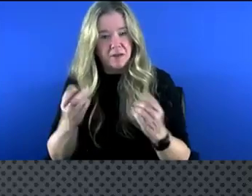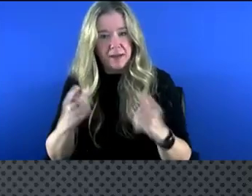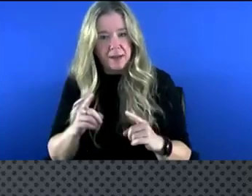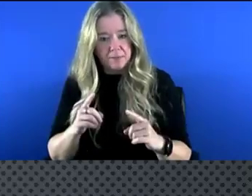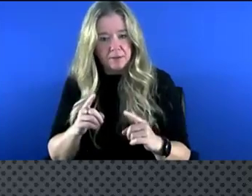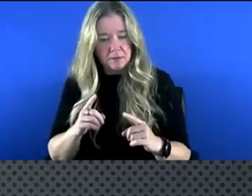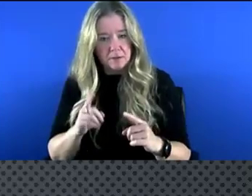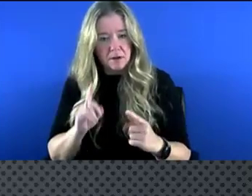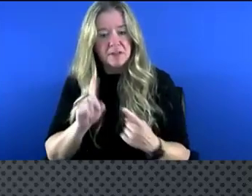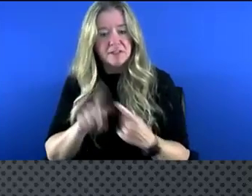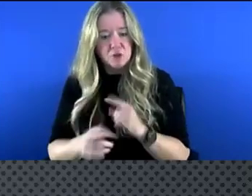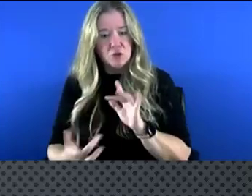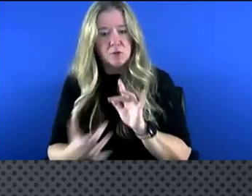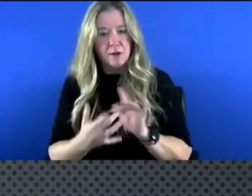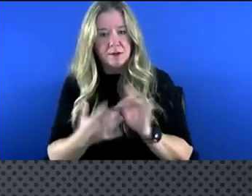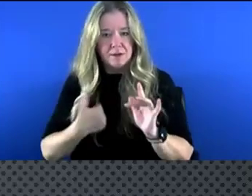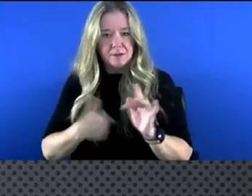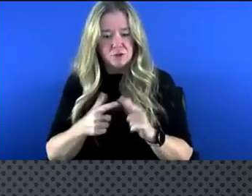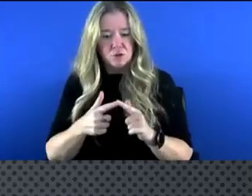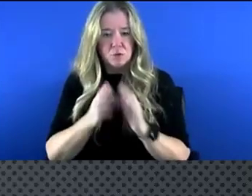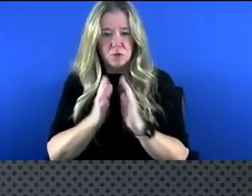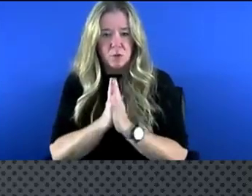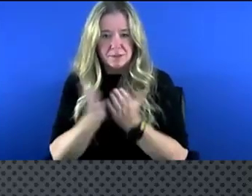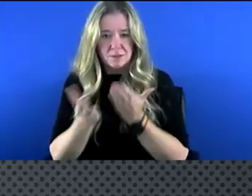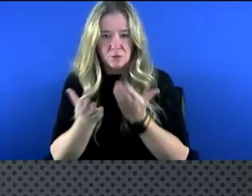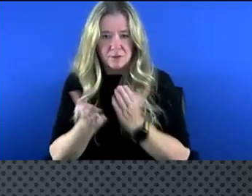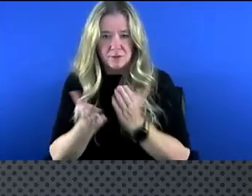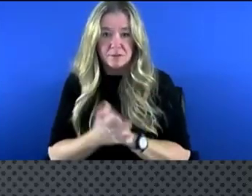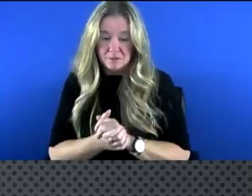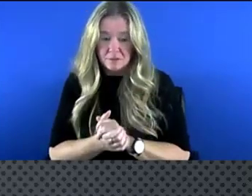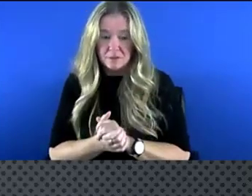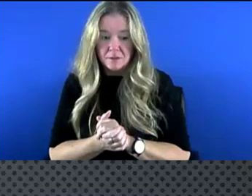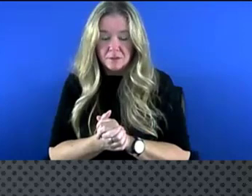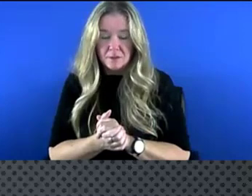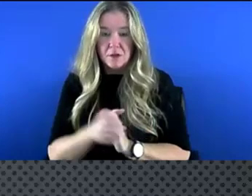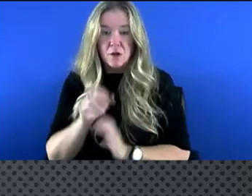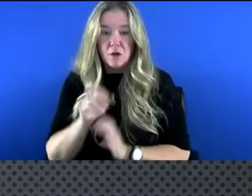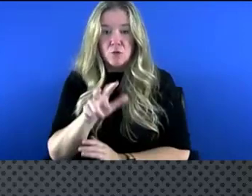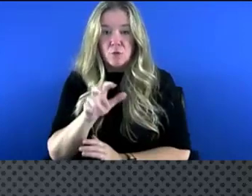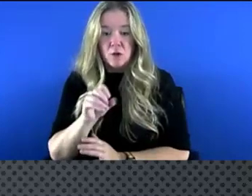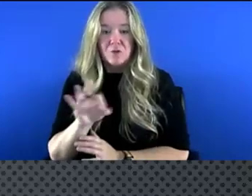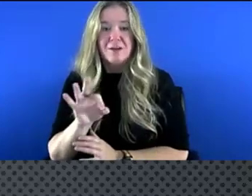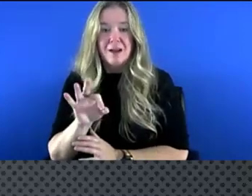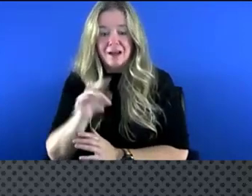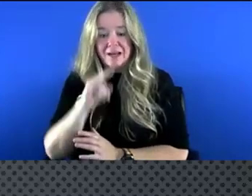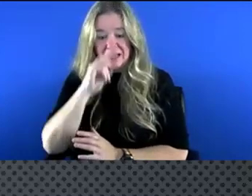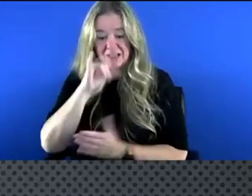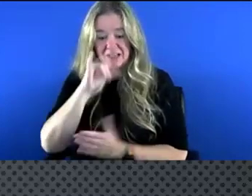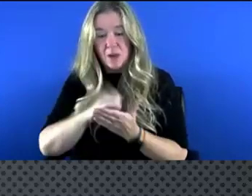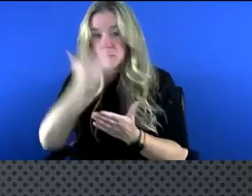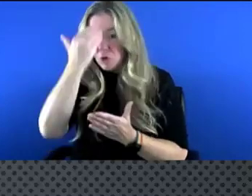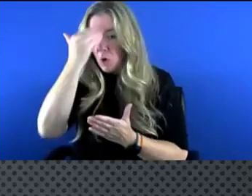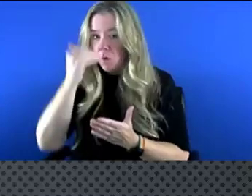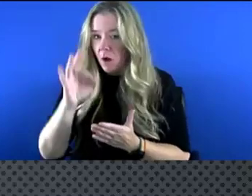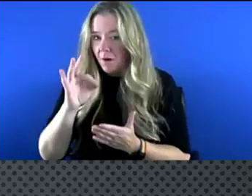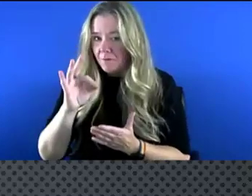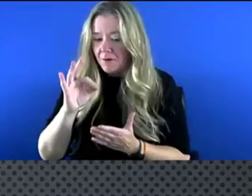and request the service. So, there are 309 kids that we know of and that's not a lot,